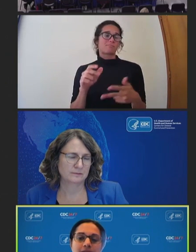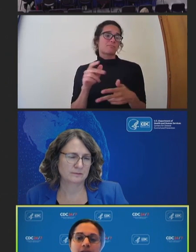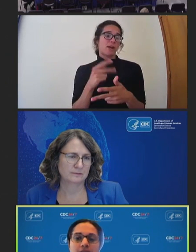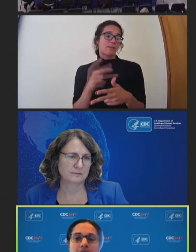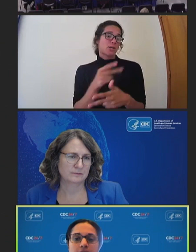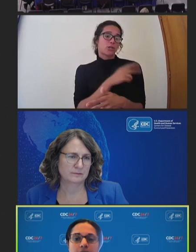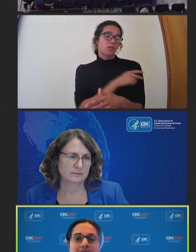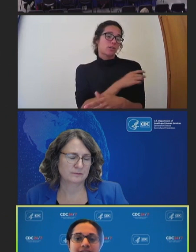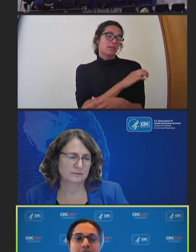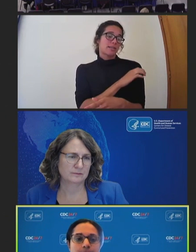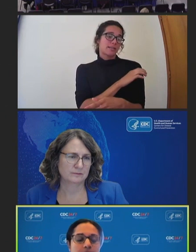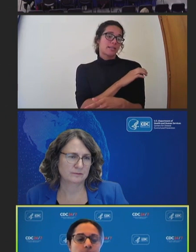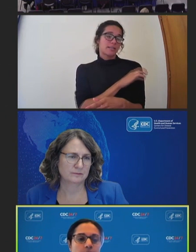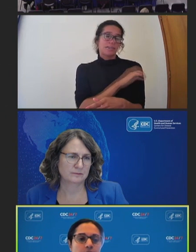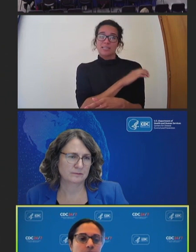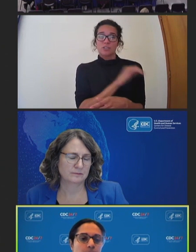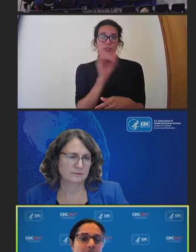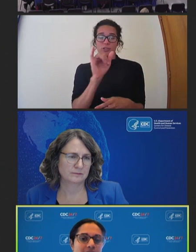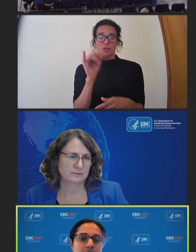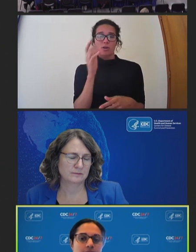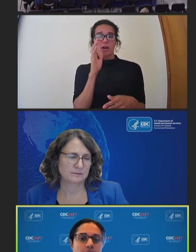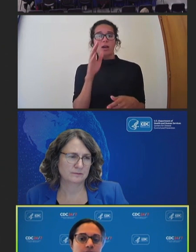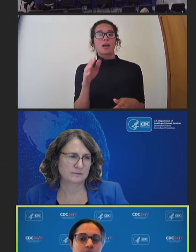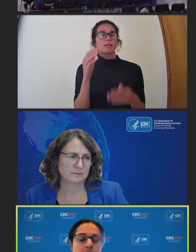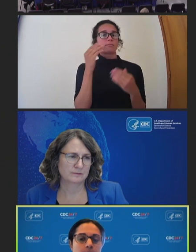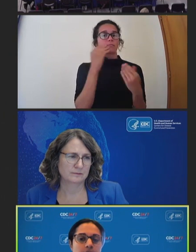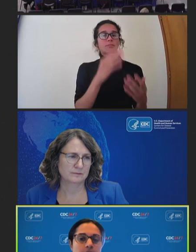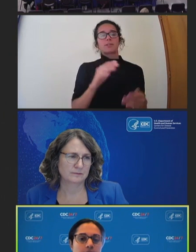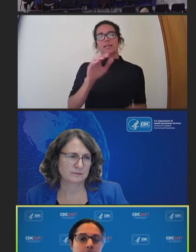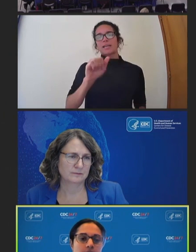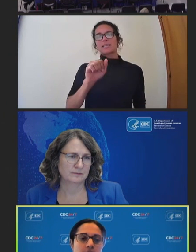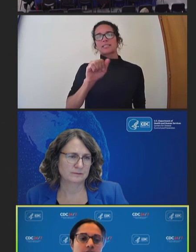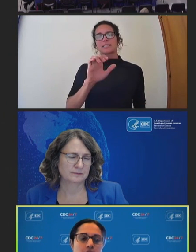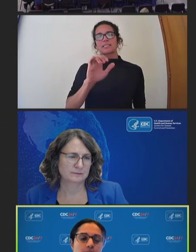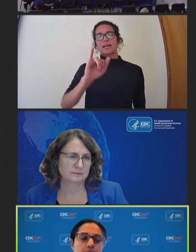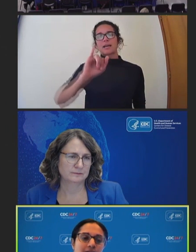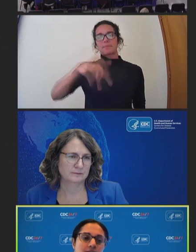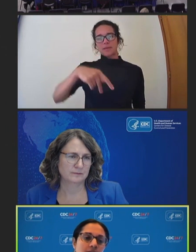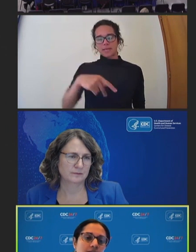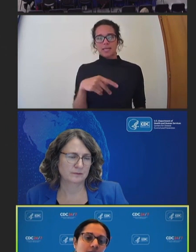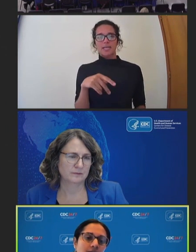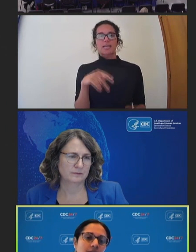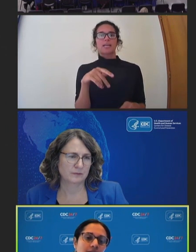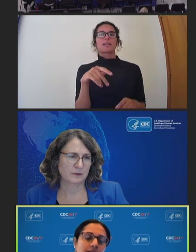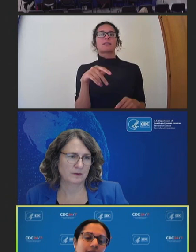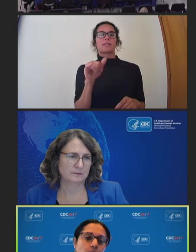I led the ACIP work group and that's the Advisory Committee on Immunization Practices. I led that